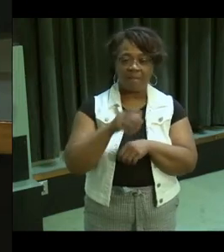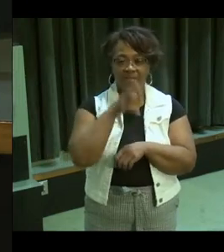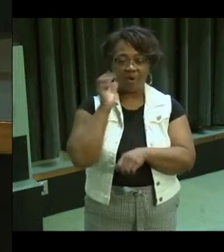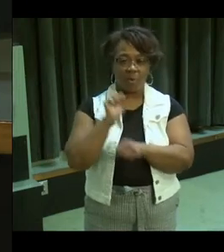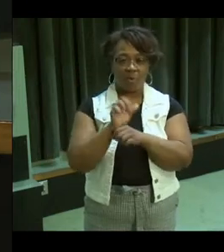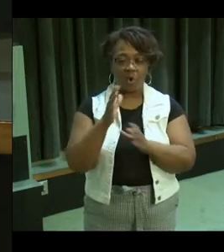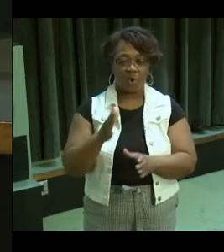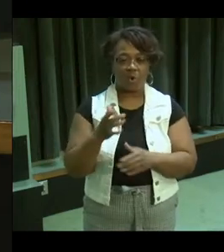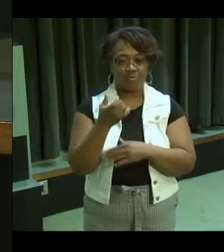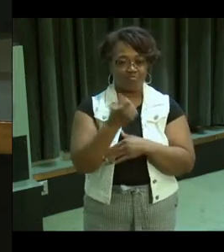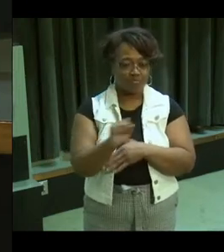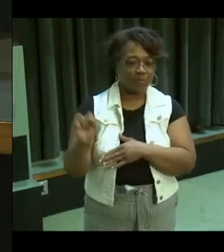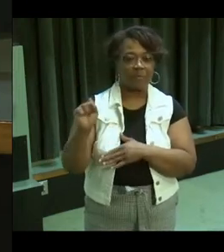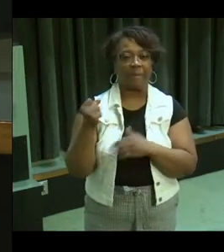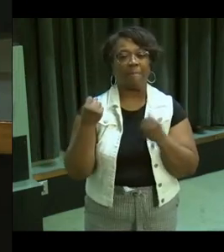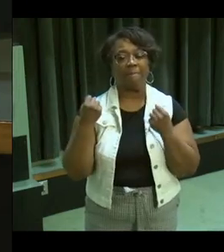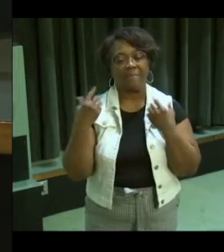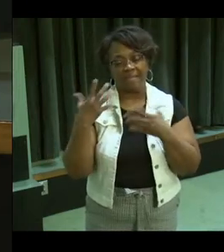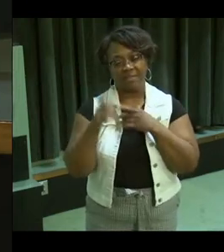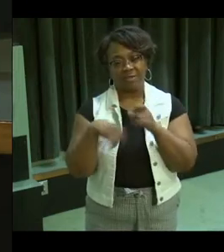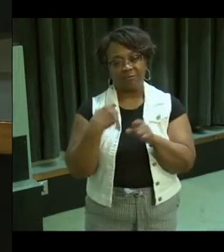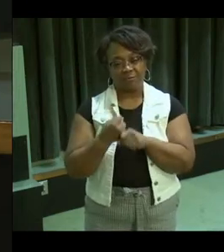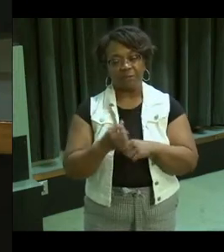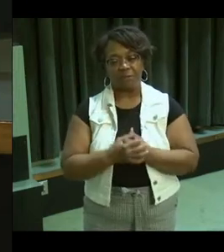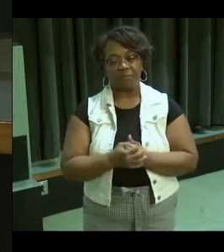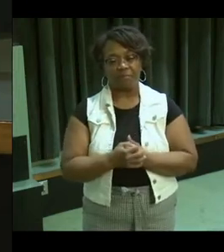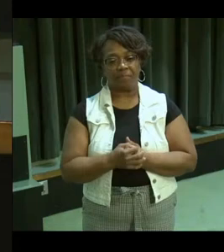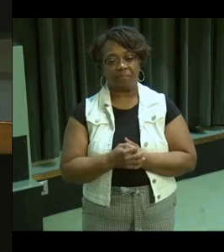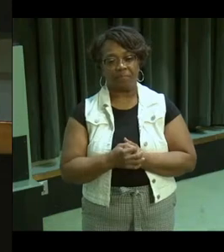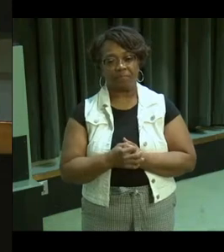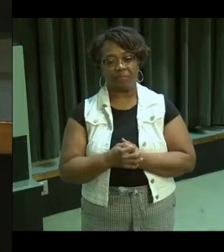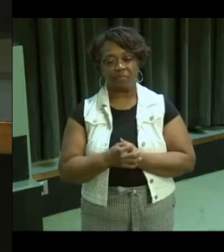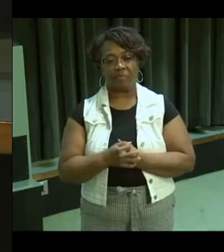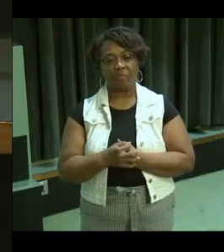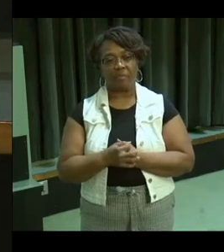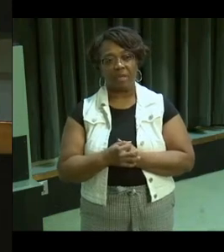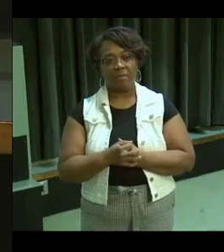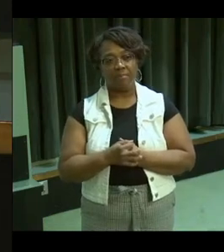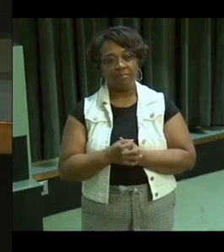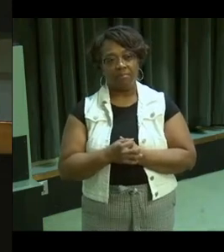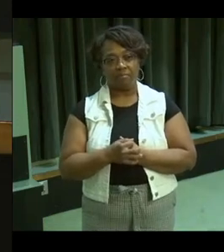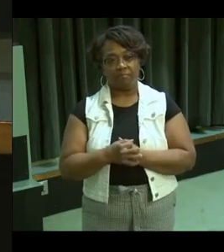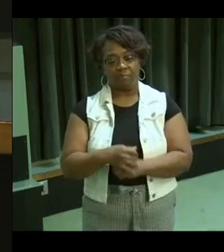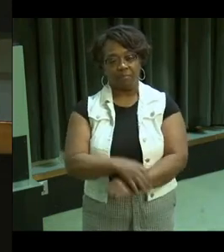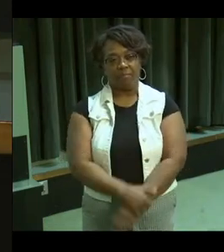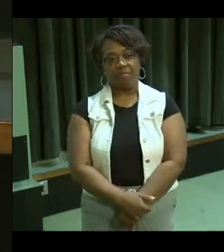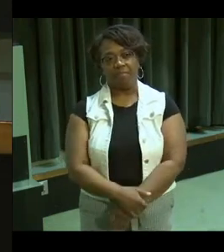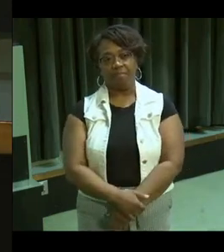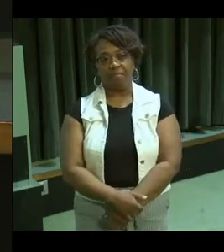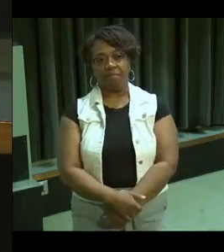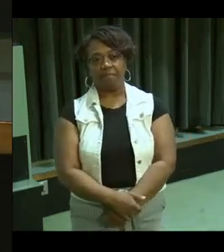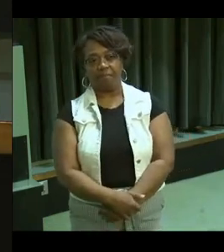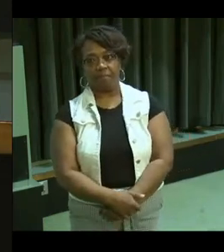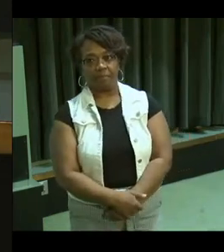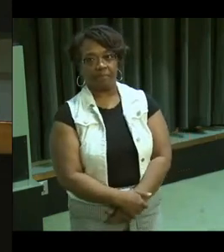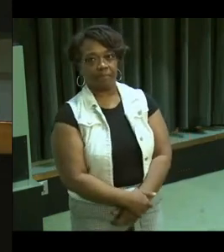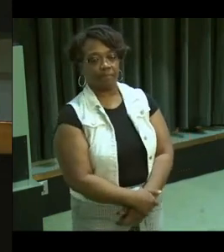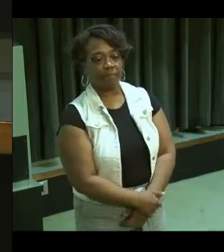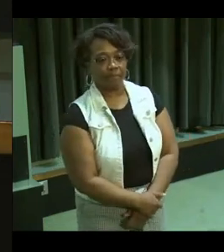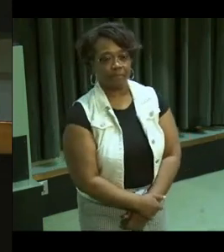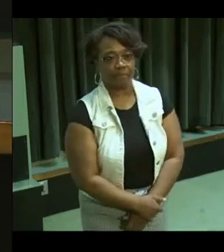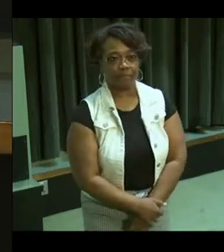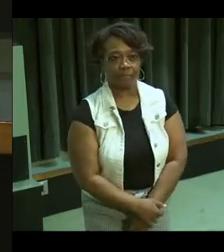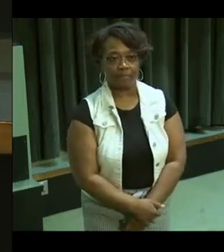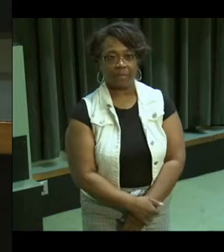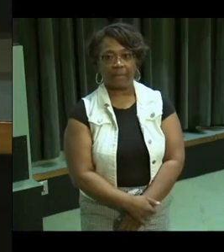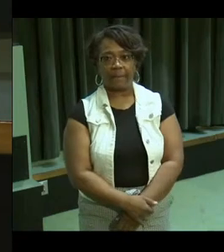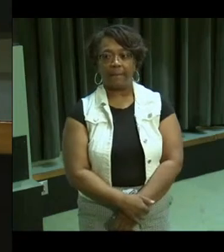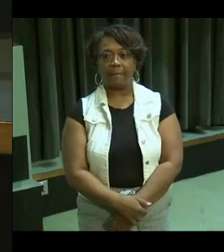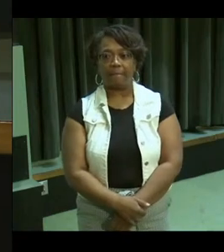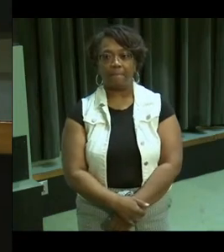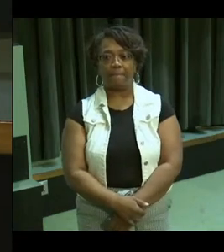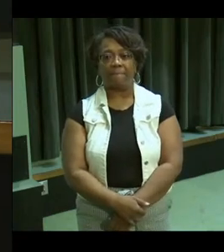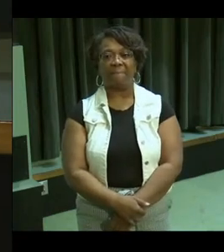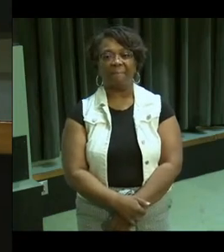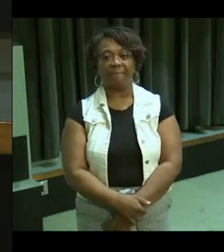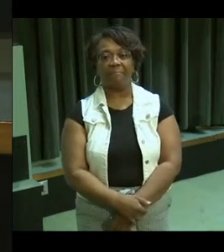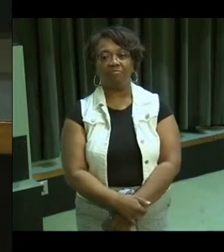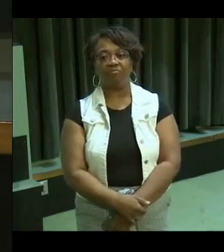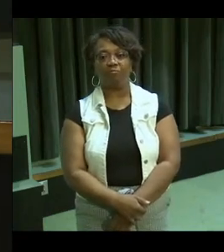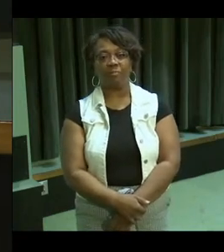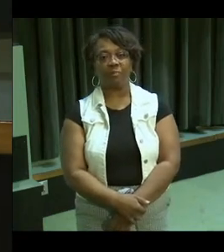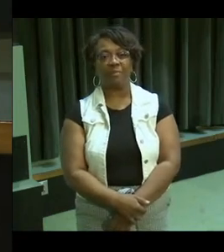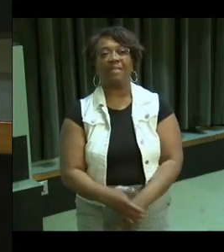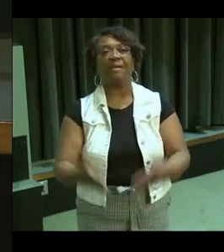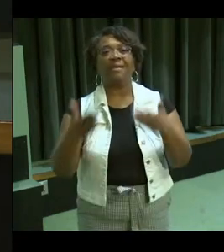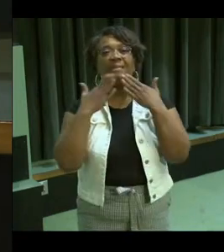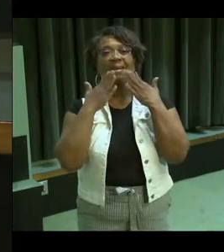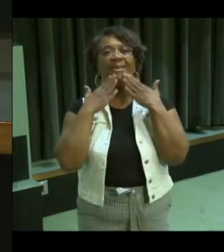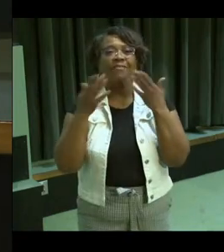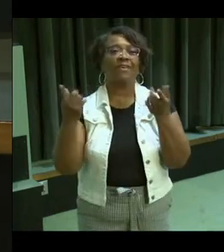the farm worker movement for so